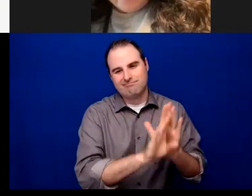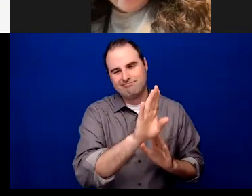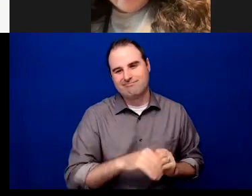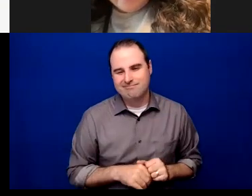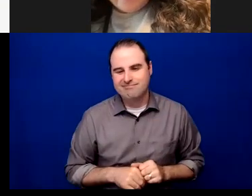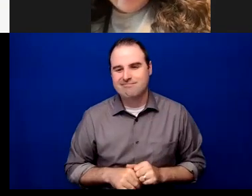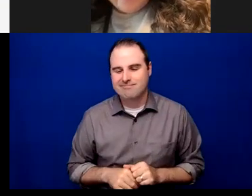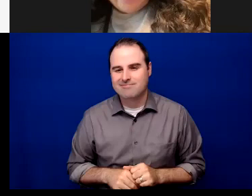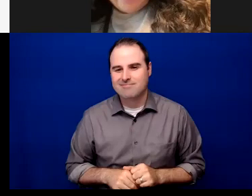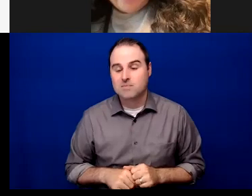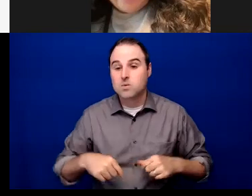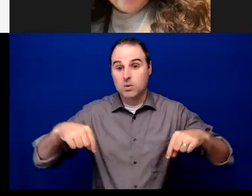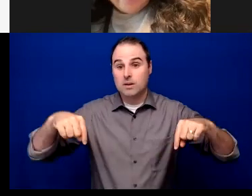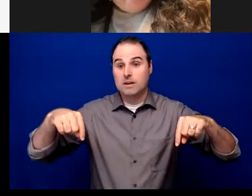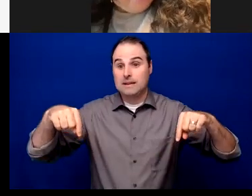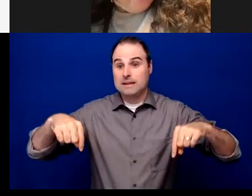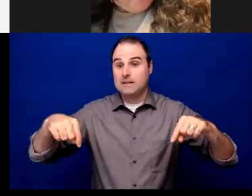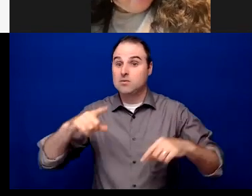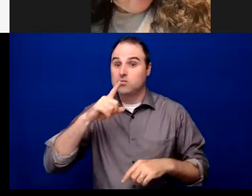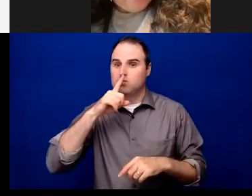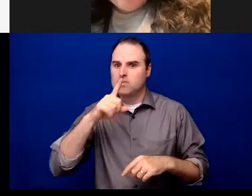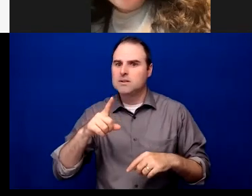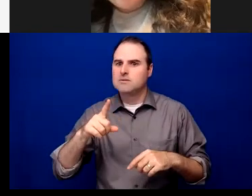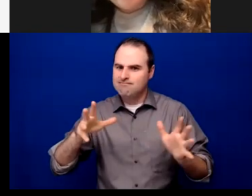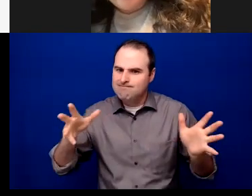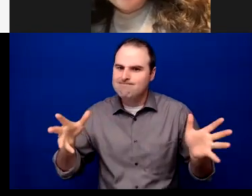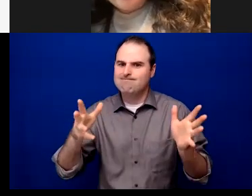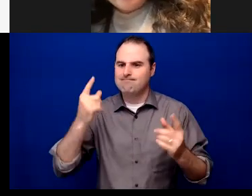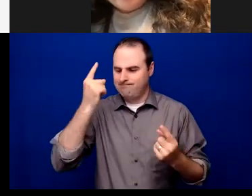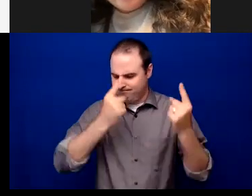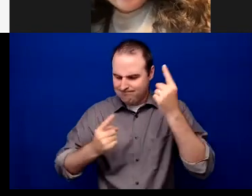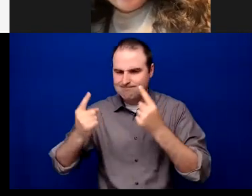how we can engage in this work in our own departments and in our own divisions